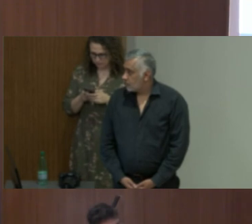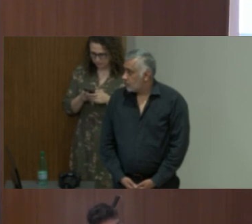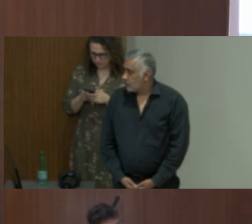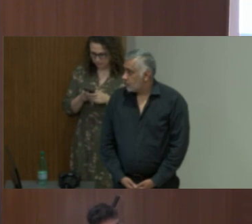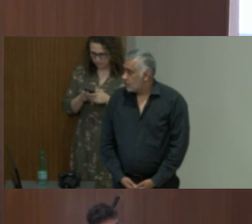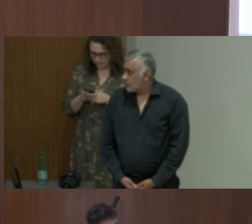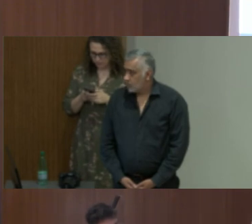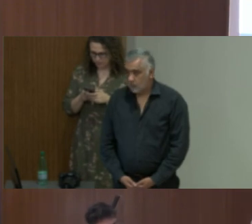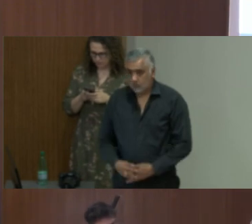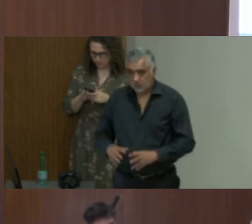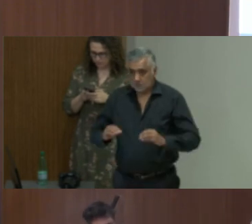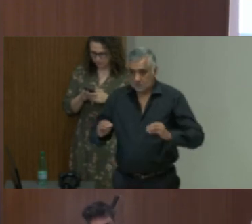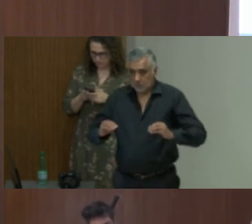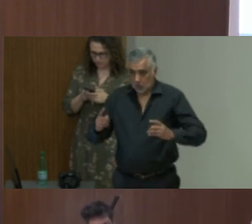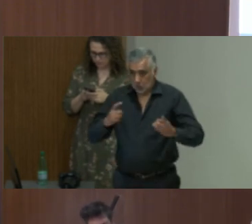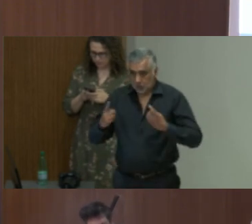Any other questions?